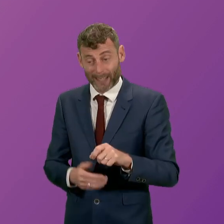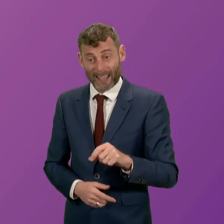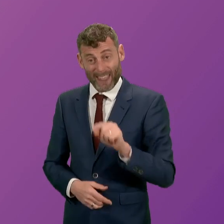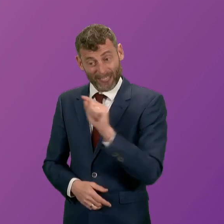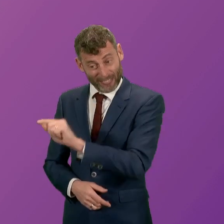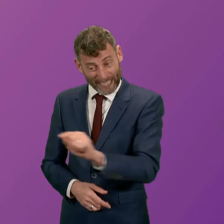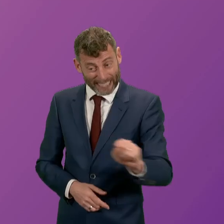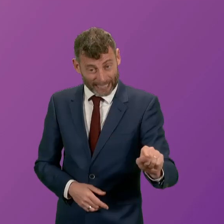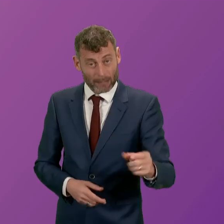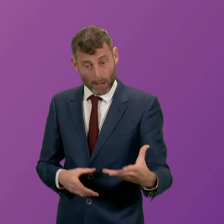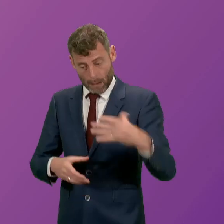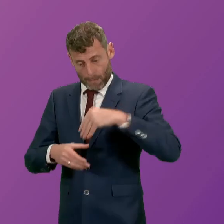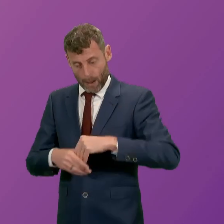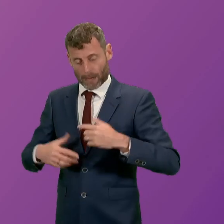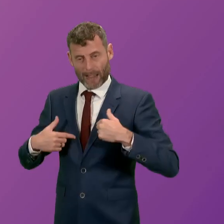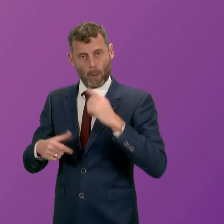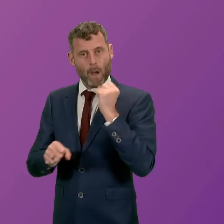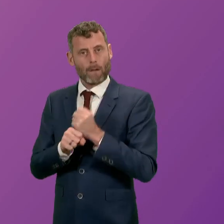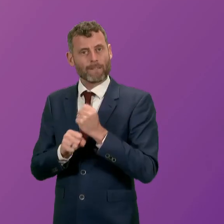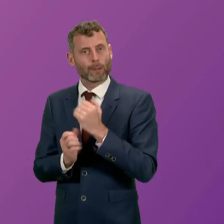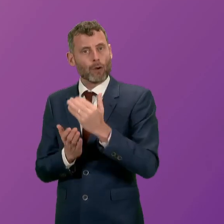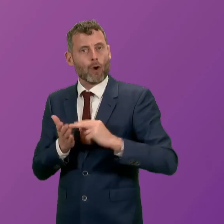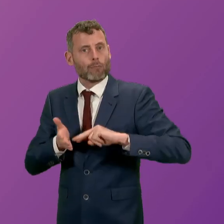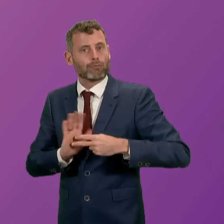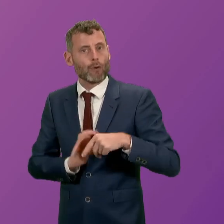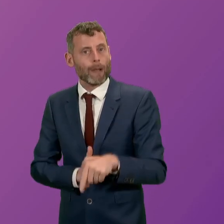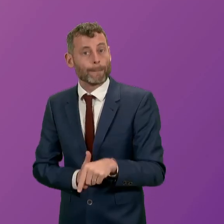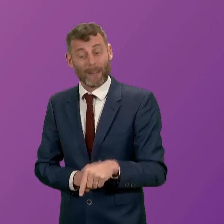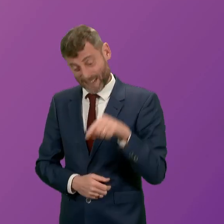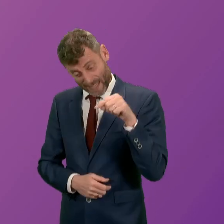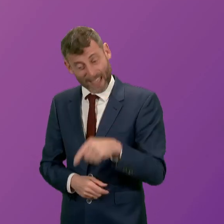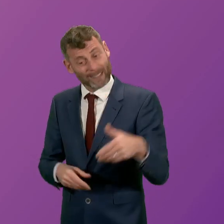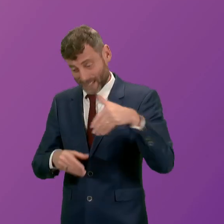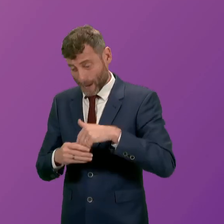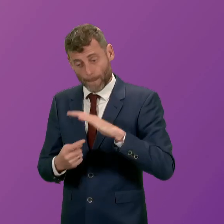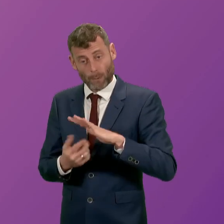I assure Mr Whittle that that focus on prevention will remain central to the Government’s programme.